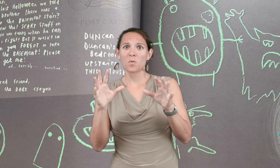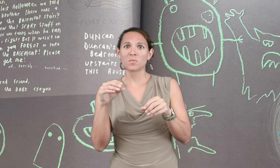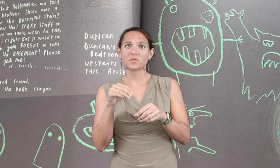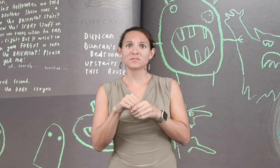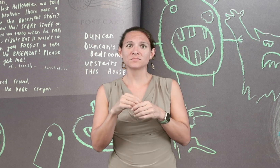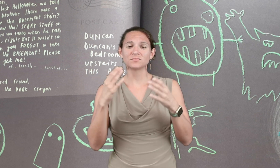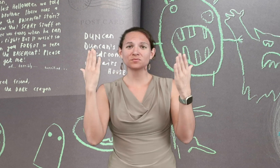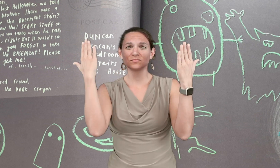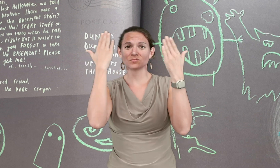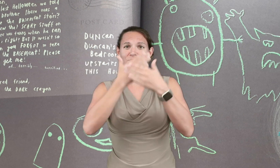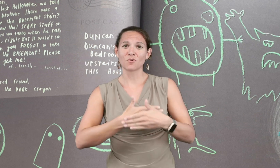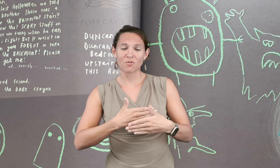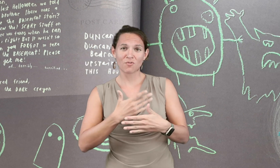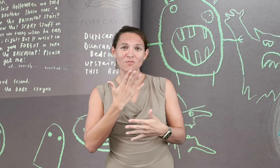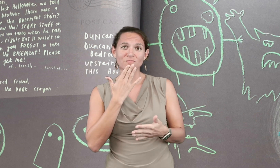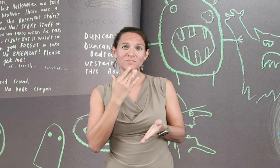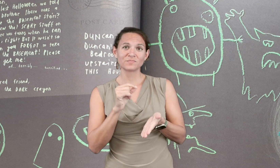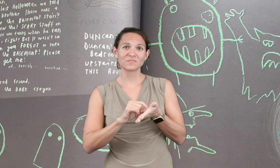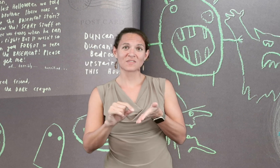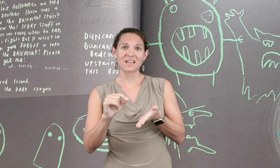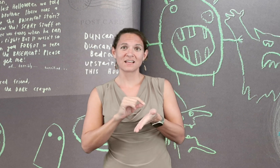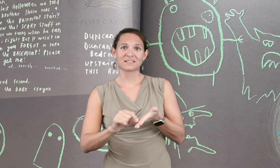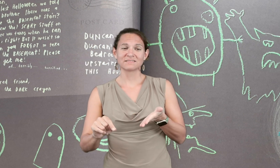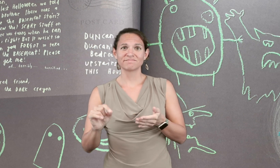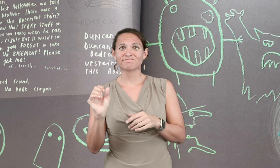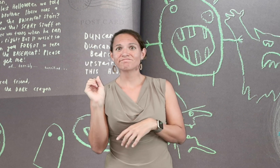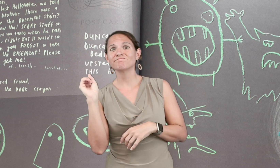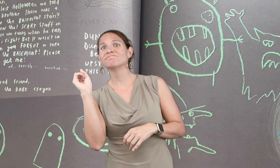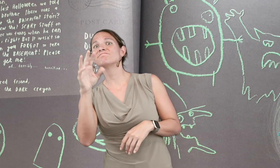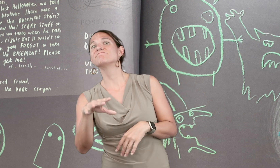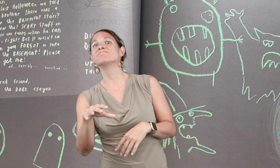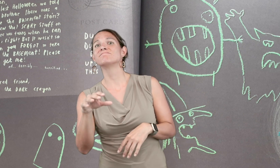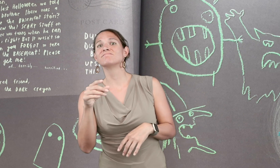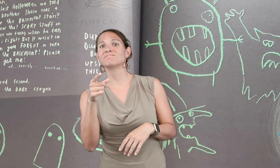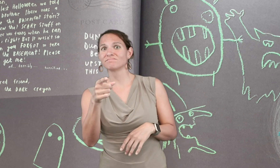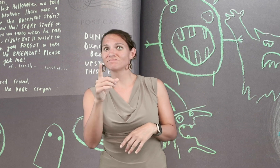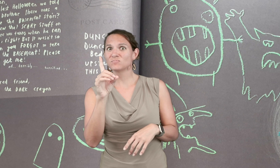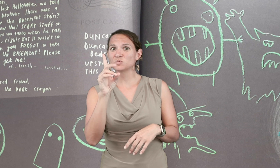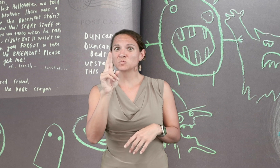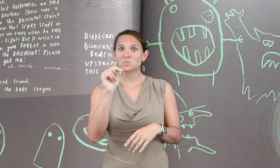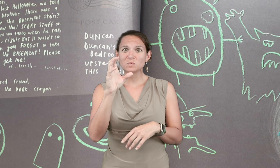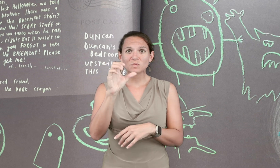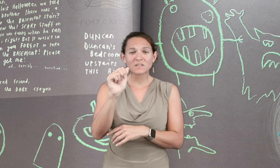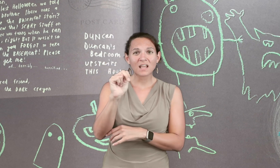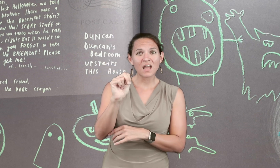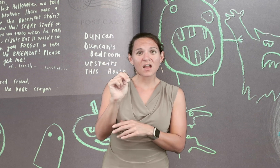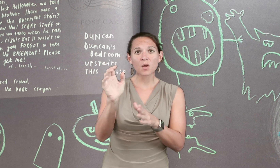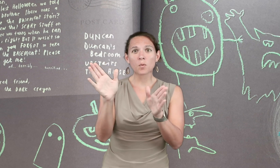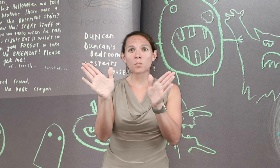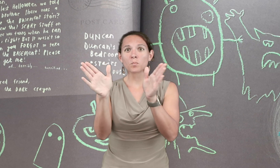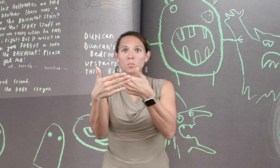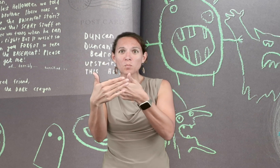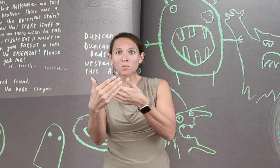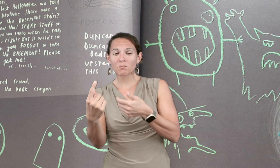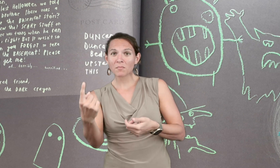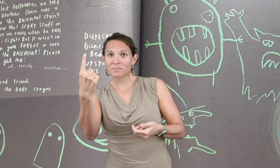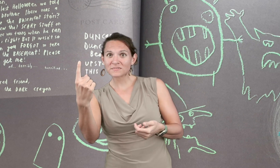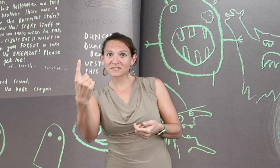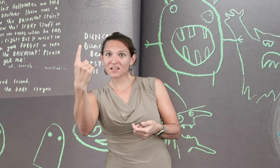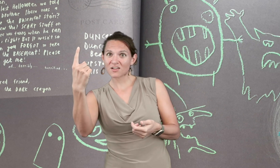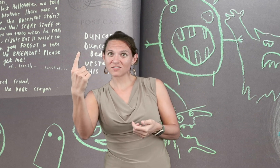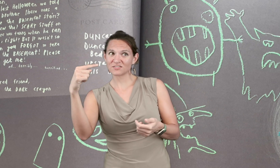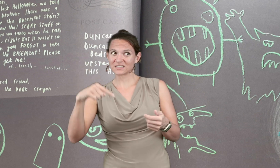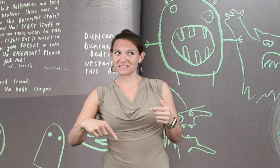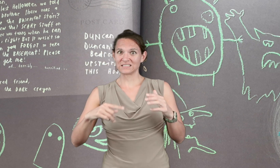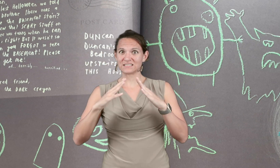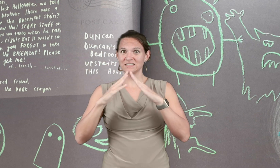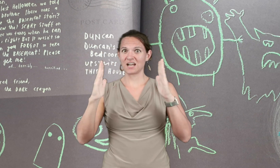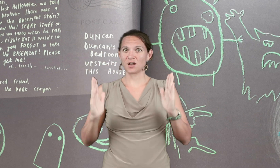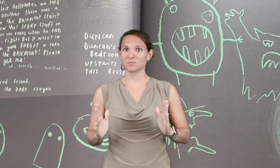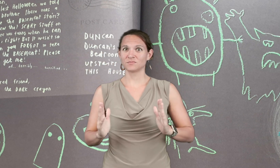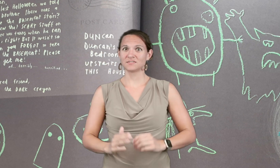Glow-in-the-Dark Crayon. Sent to Duncanʻs room. Upstairs in this House.”